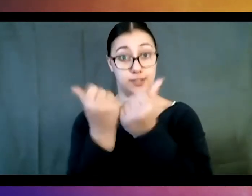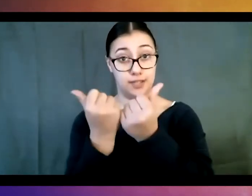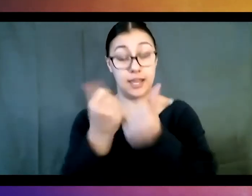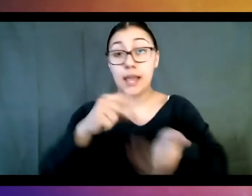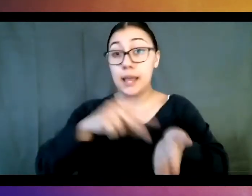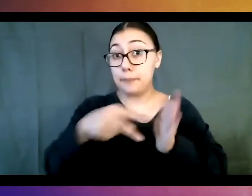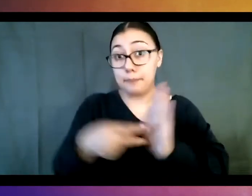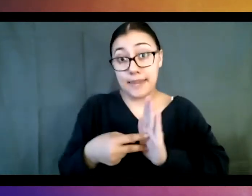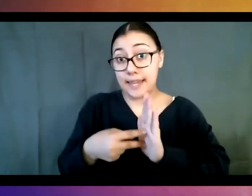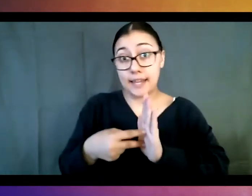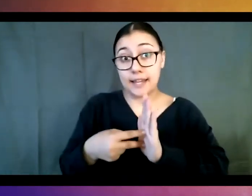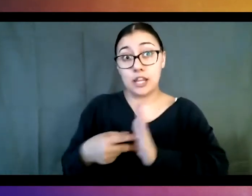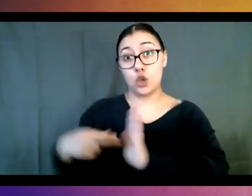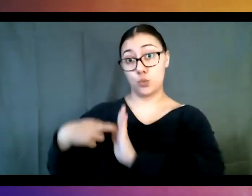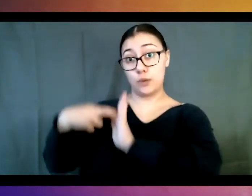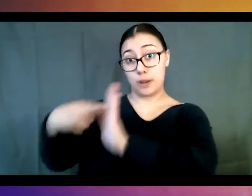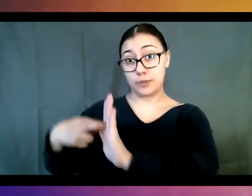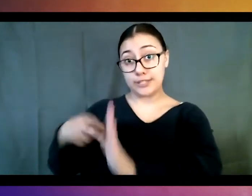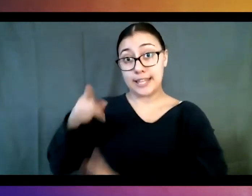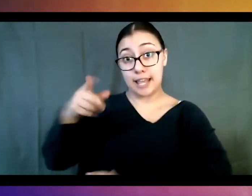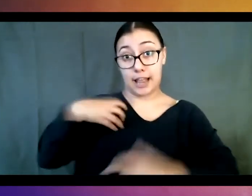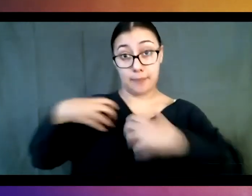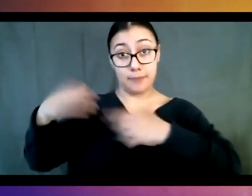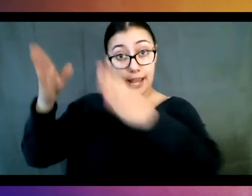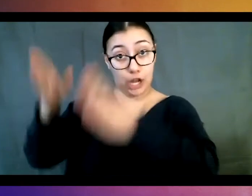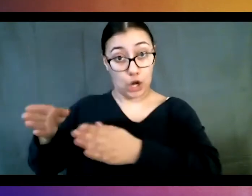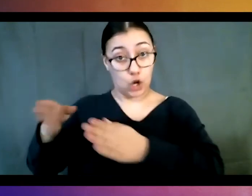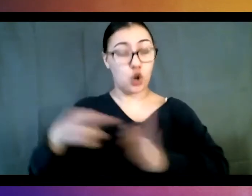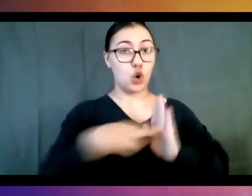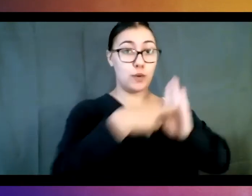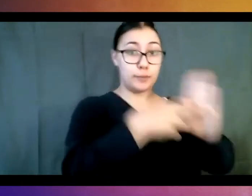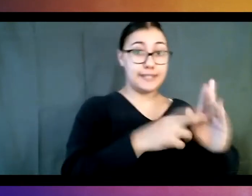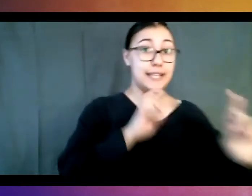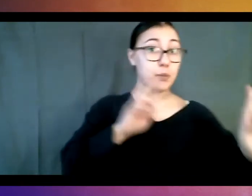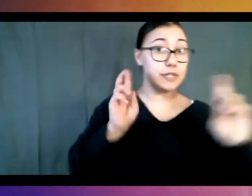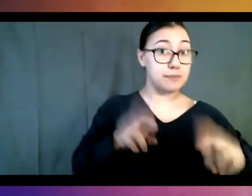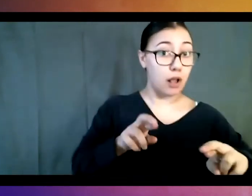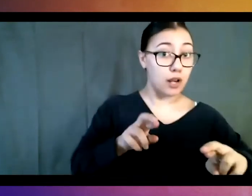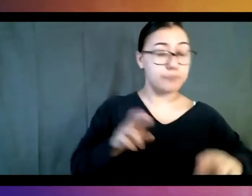The parties are complainants and respondents.